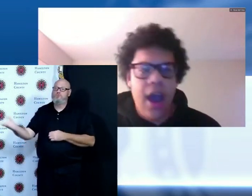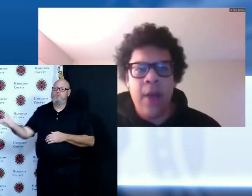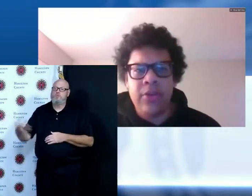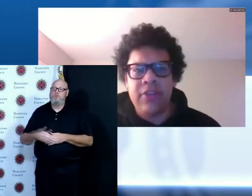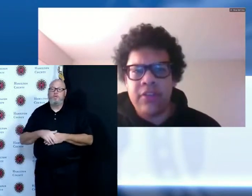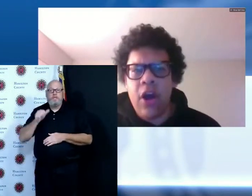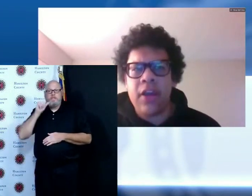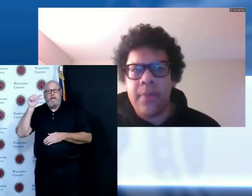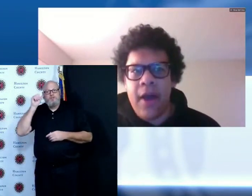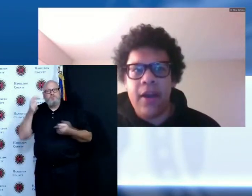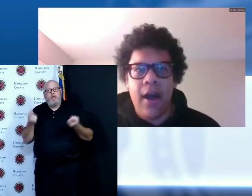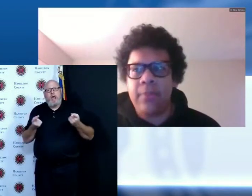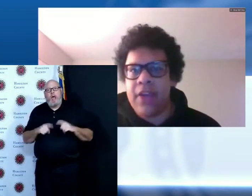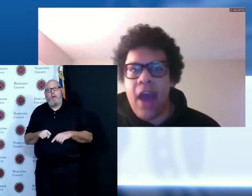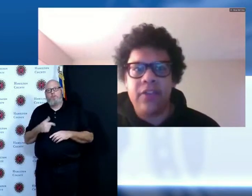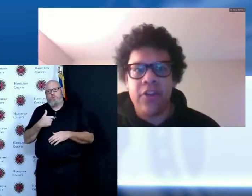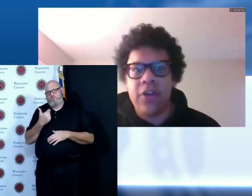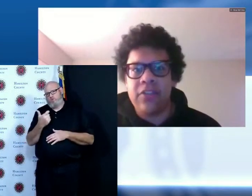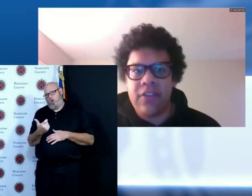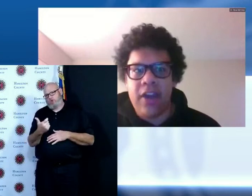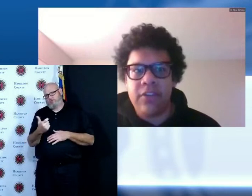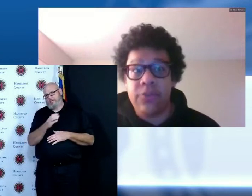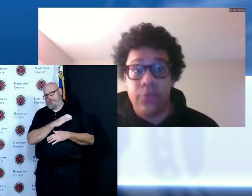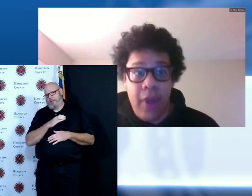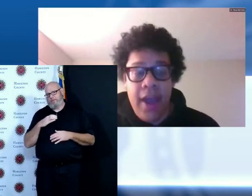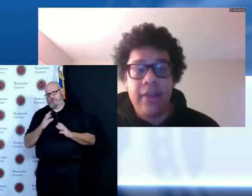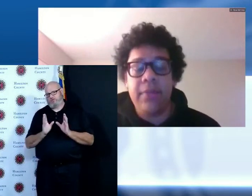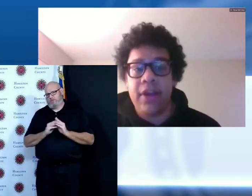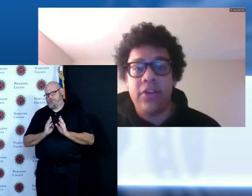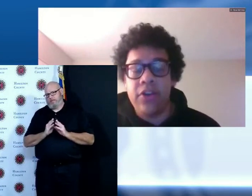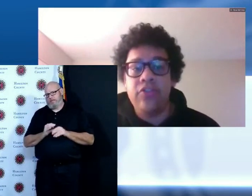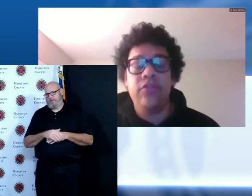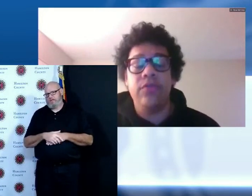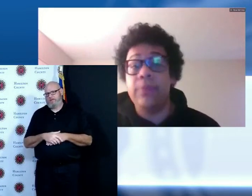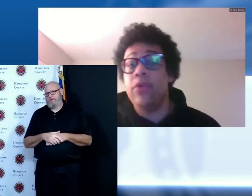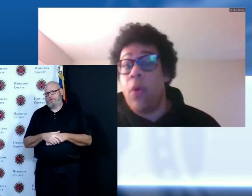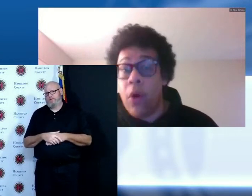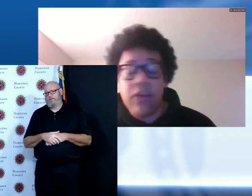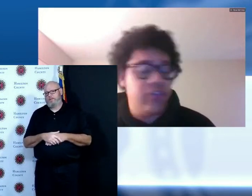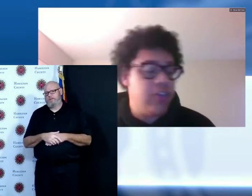Miami Township providing vaccine next week we're in Evendale we've been in Forest Park and we plan